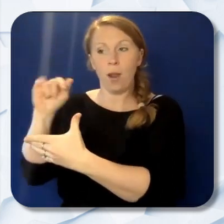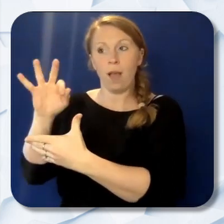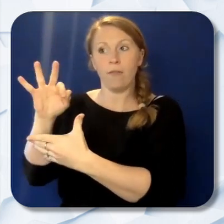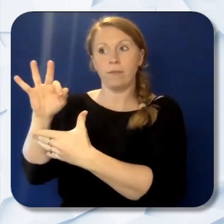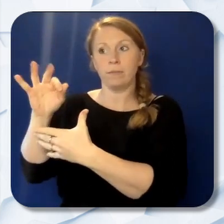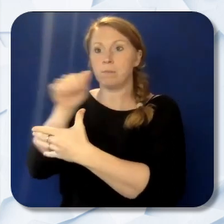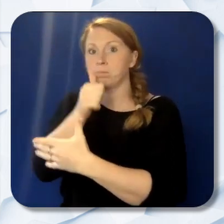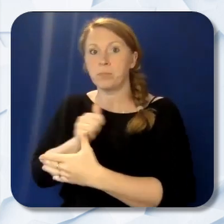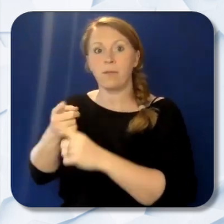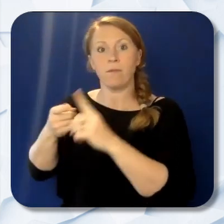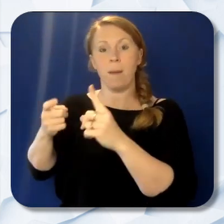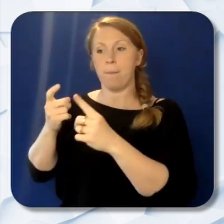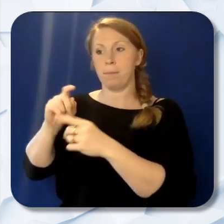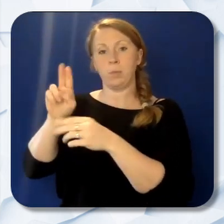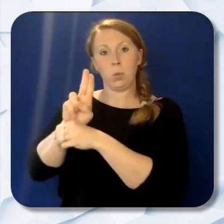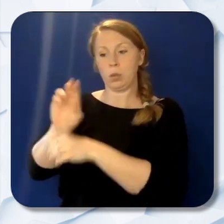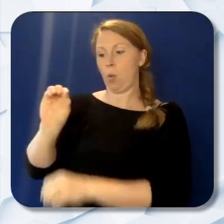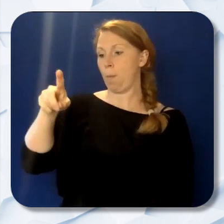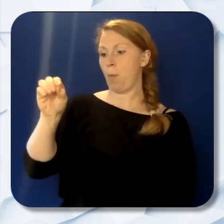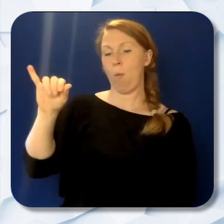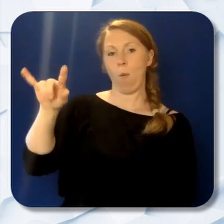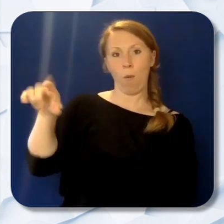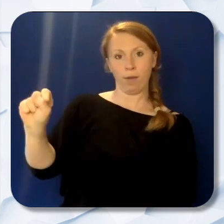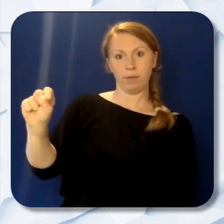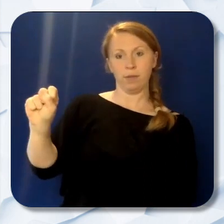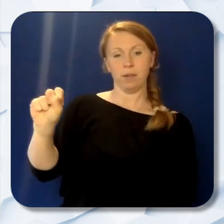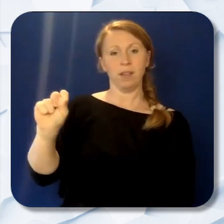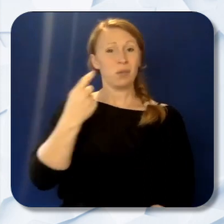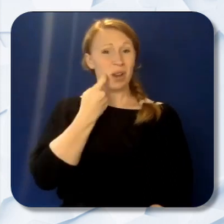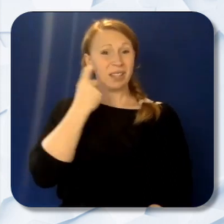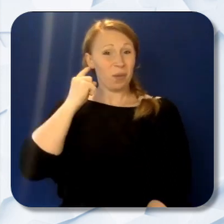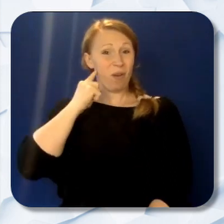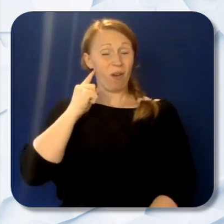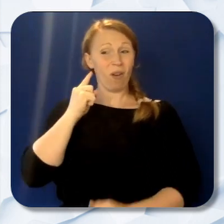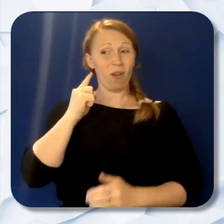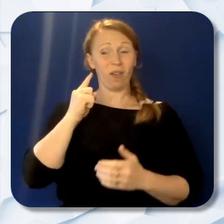Uh: this is uh in many ways similar to um. The things that we do to keep students and